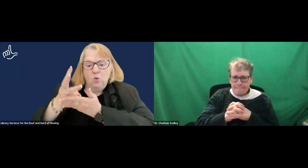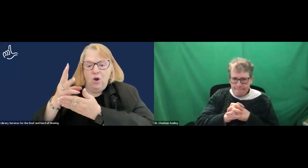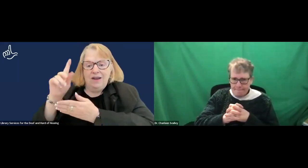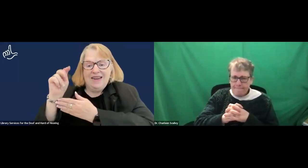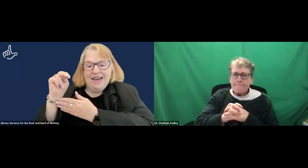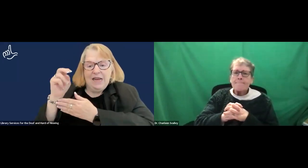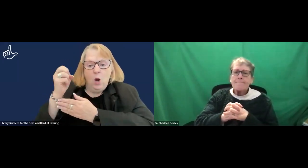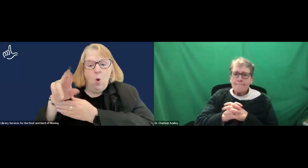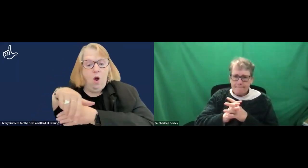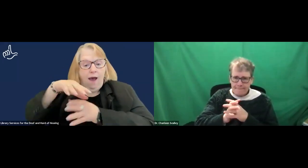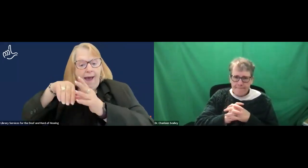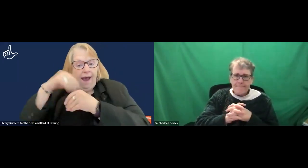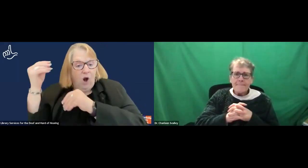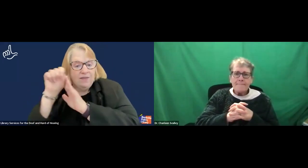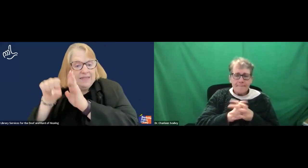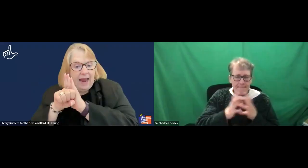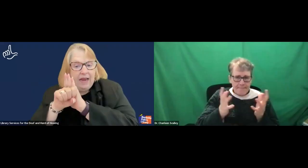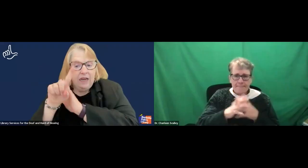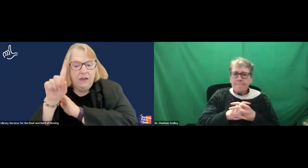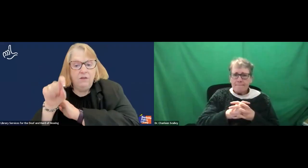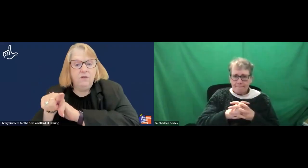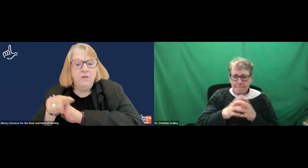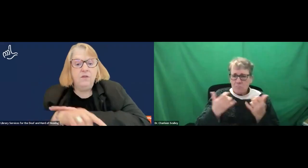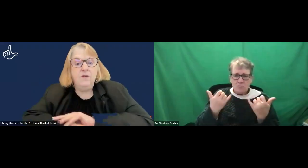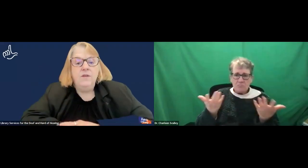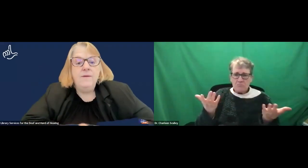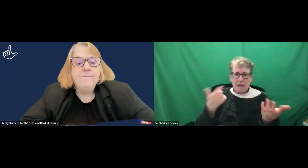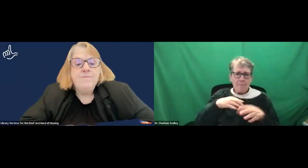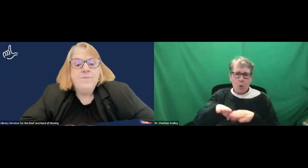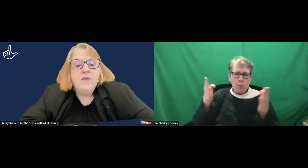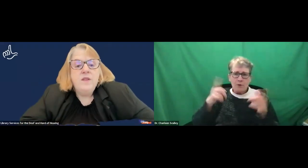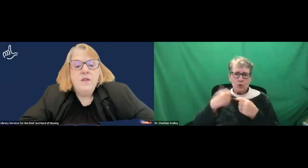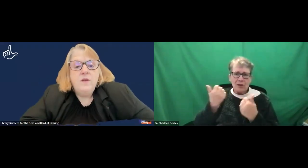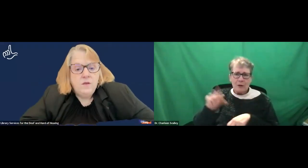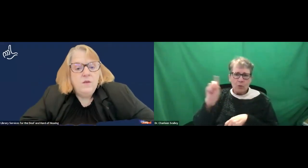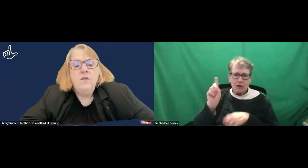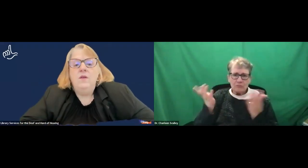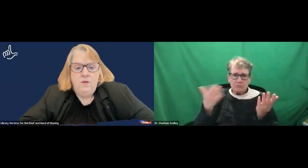Tracy asks, will you be training social workers in Tennessee or out of state, and will there be a fee?